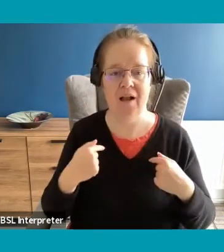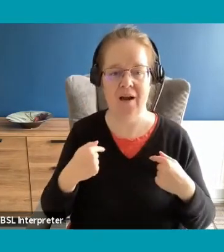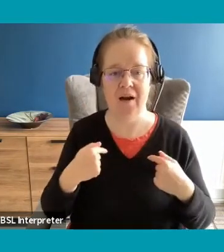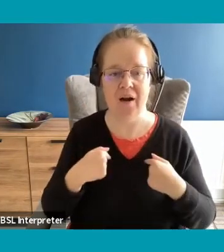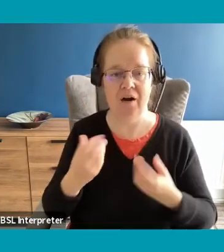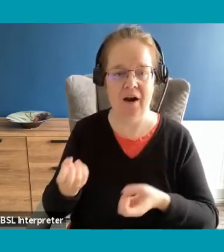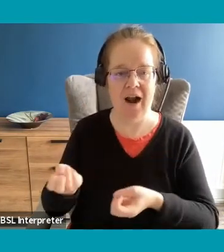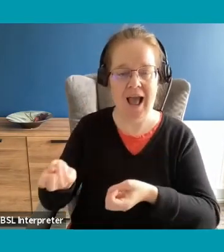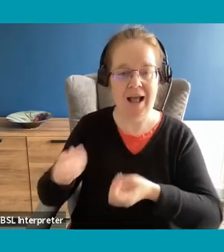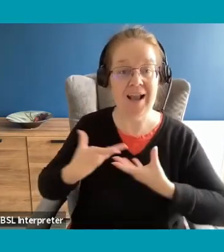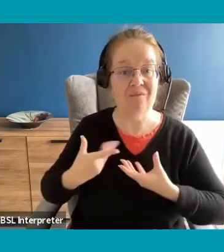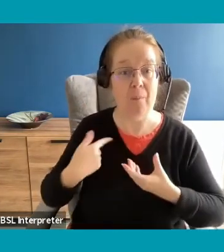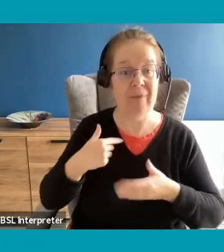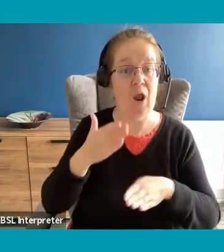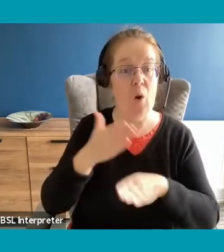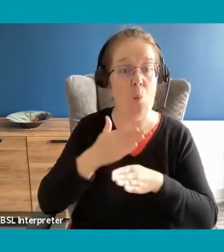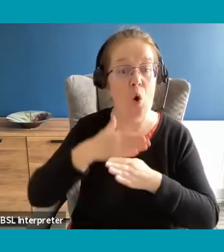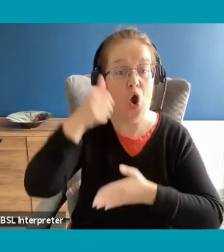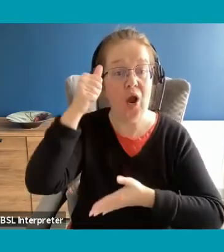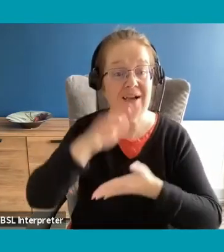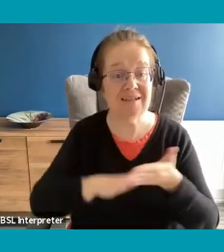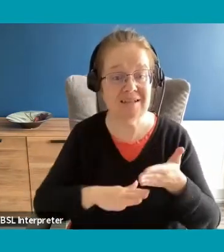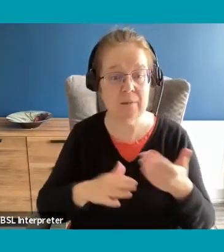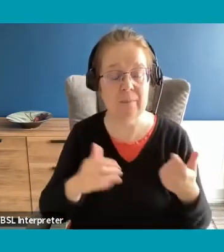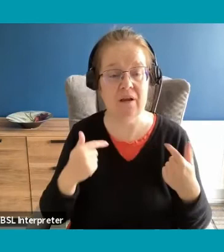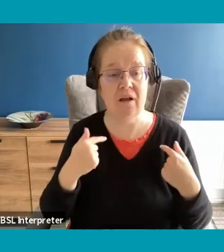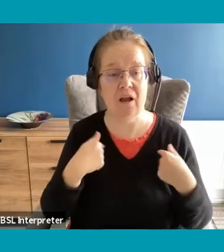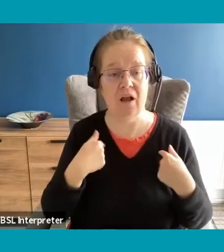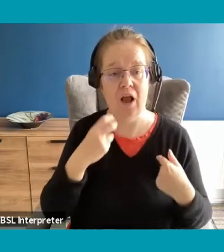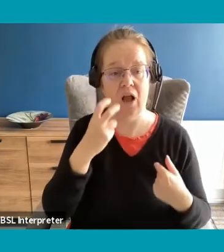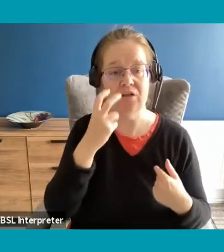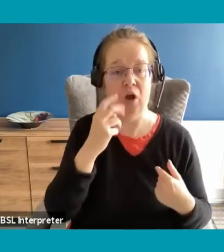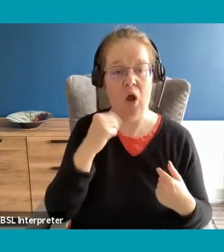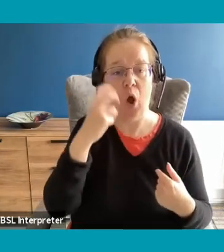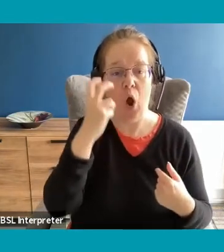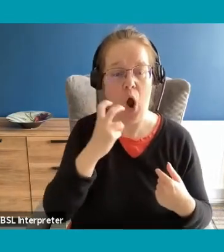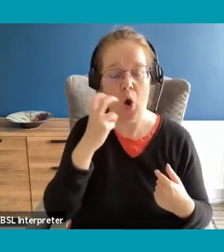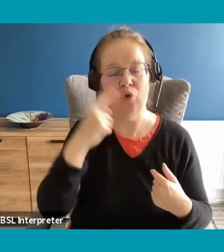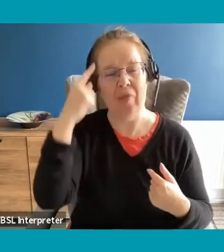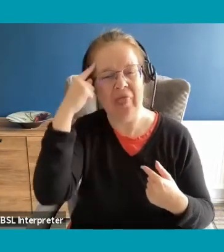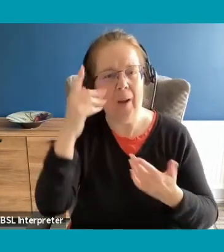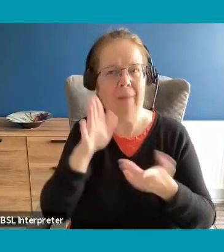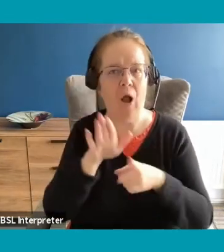work experience for when I got older like you know in the future. And.